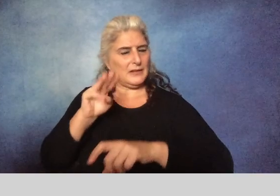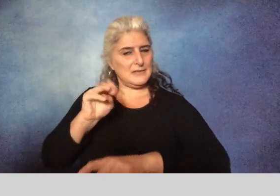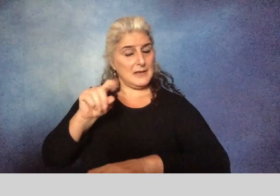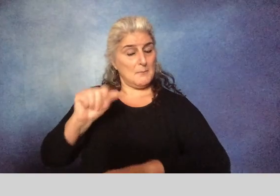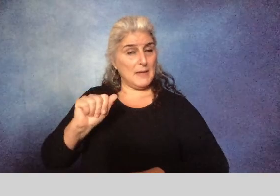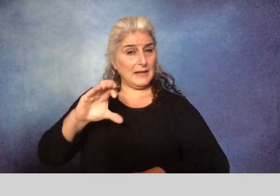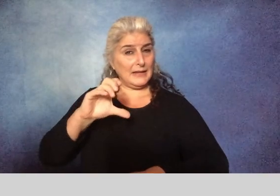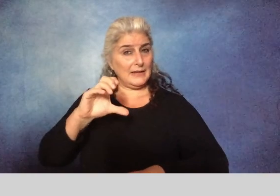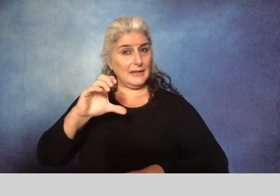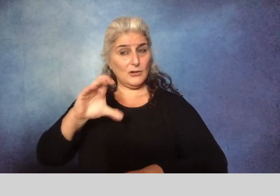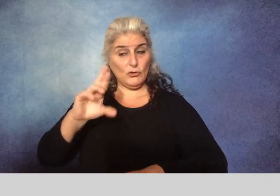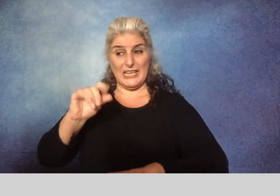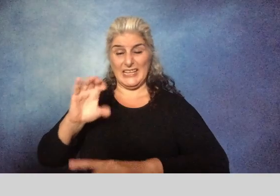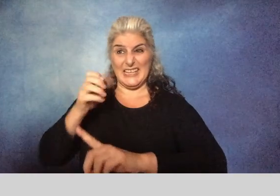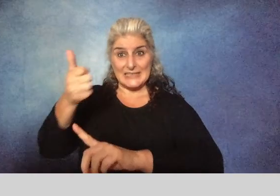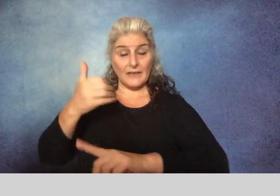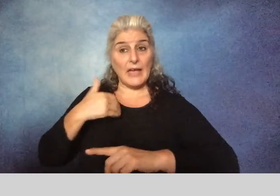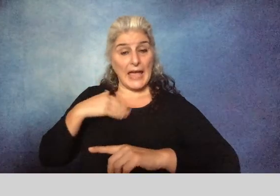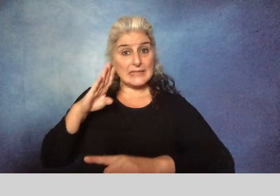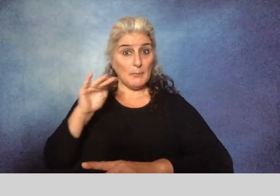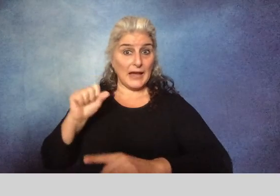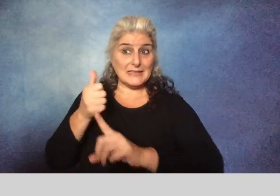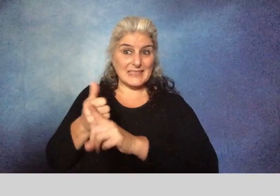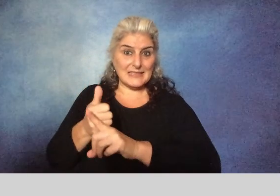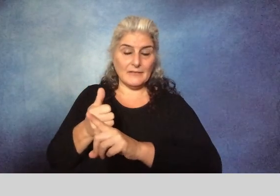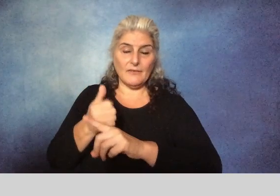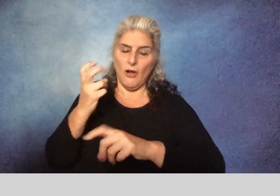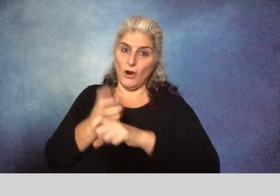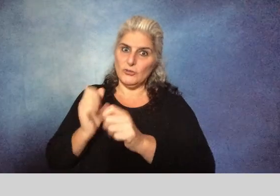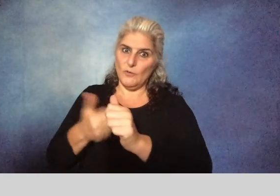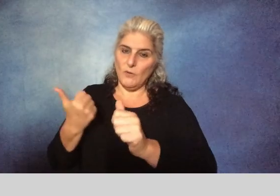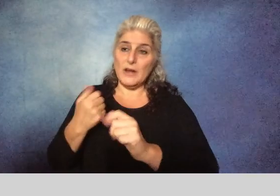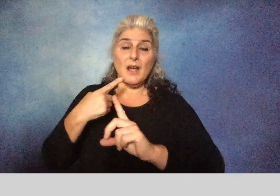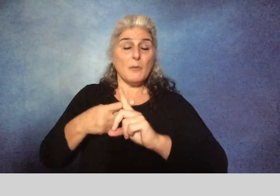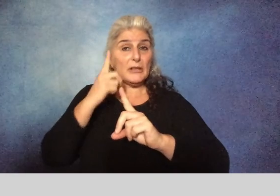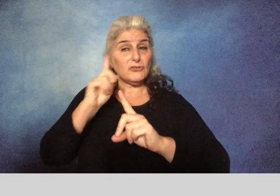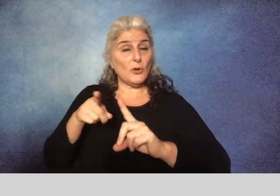Additionally, because Metacritic was launched in 2001, as far as I can tell